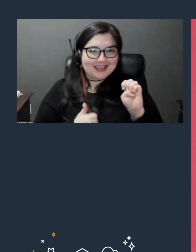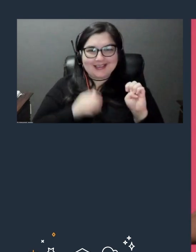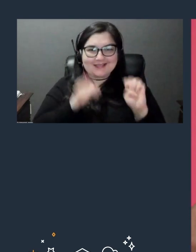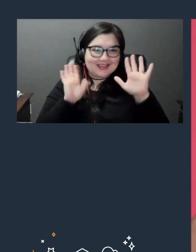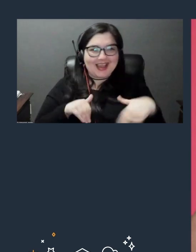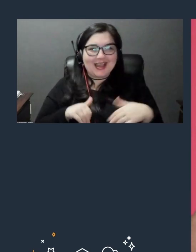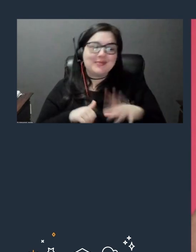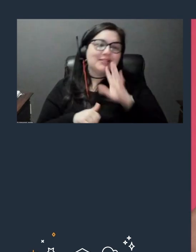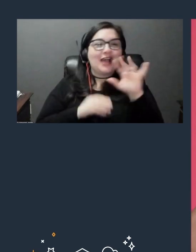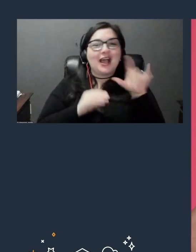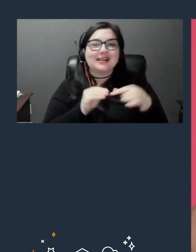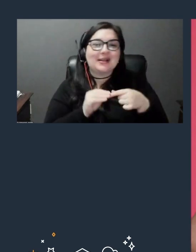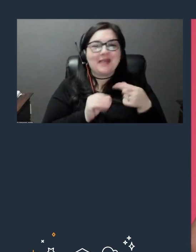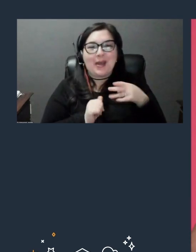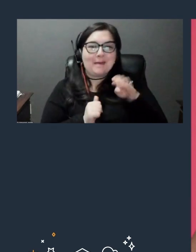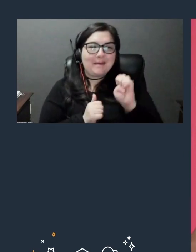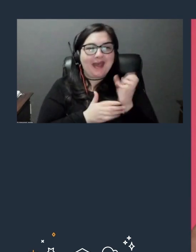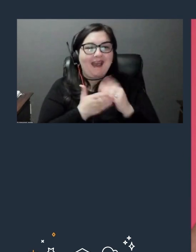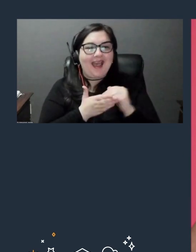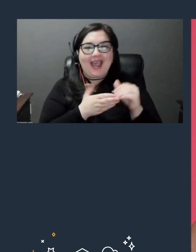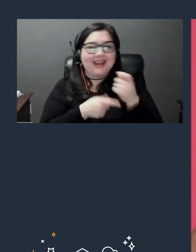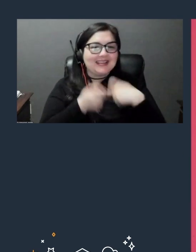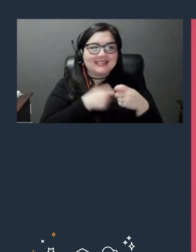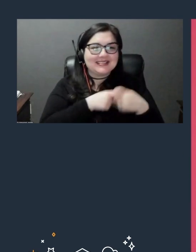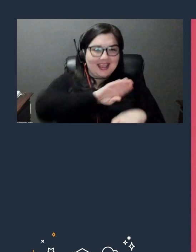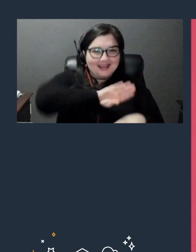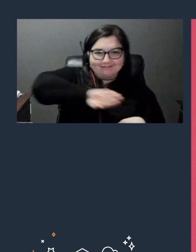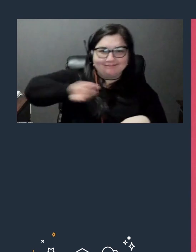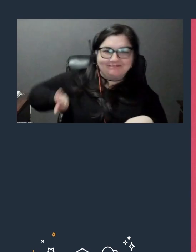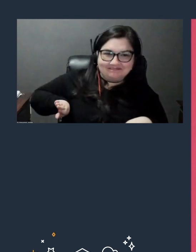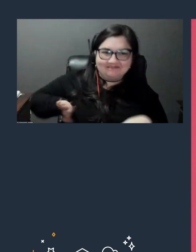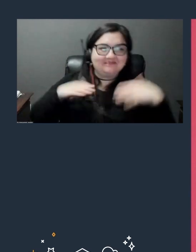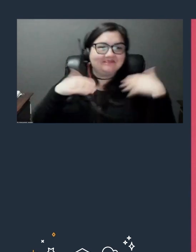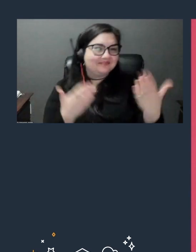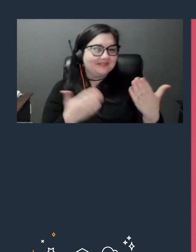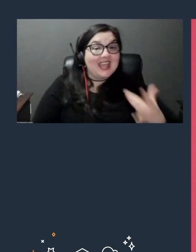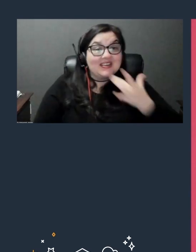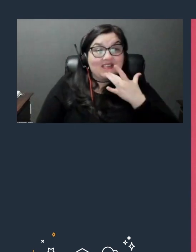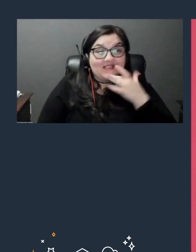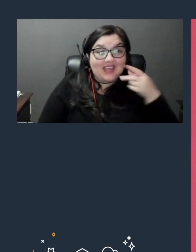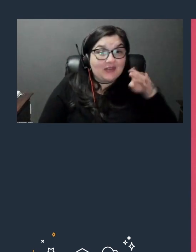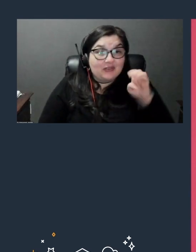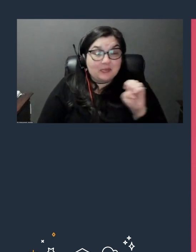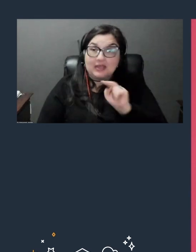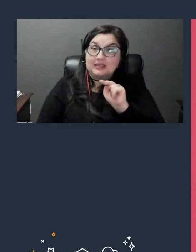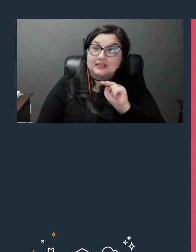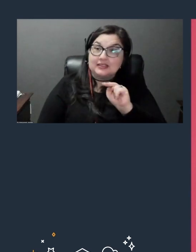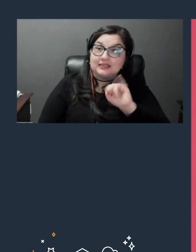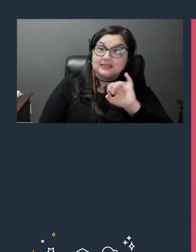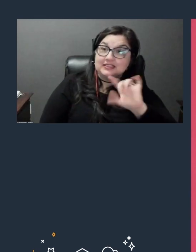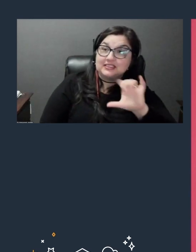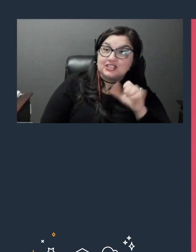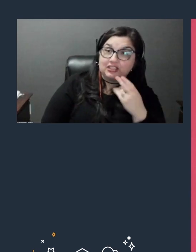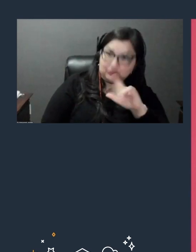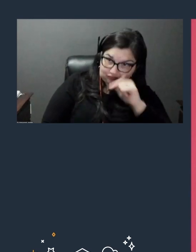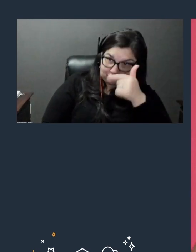We're gonna go talk to the pie instead, yes. We're gonna talk about pies. All right so, favorite pies. Nitish, you go first. I should've taken a vote.